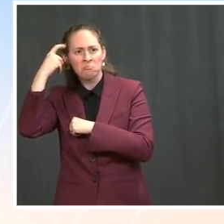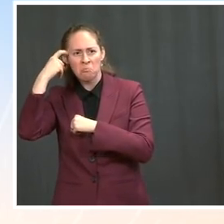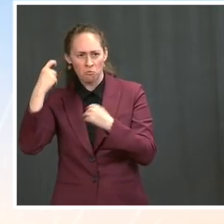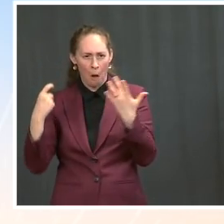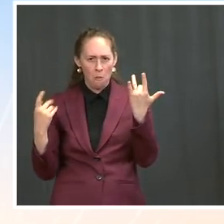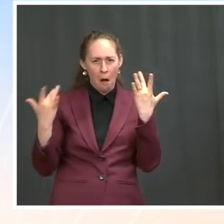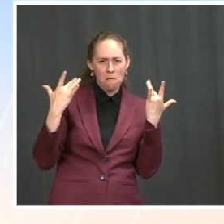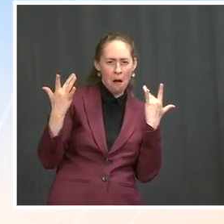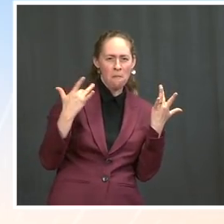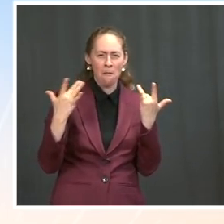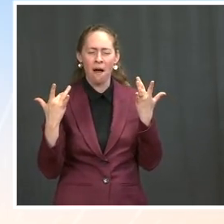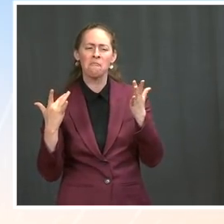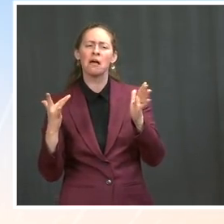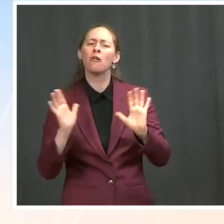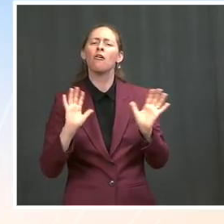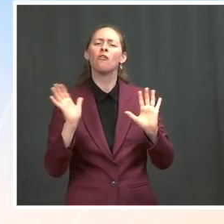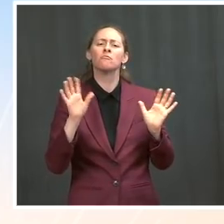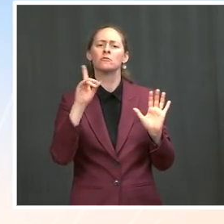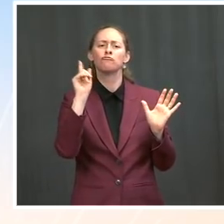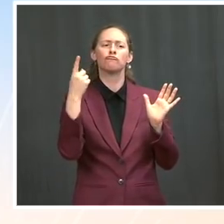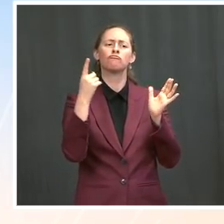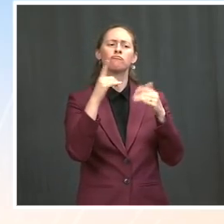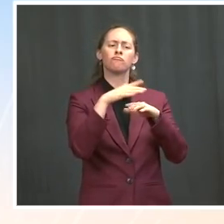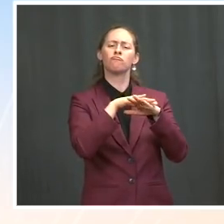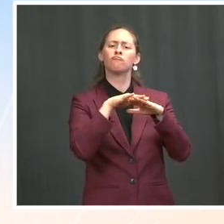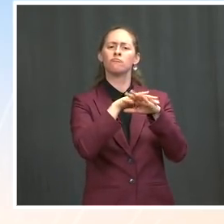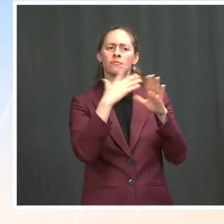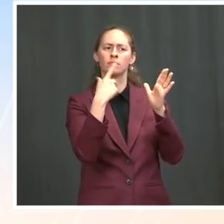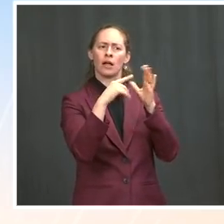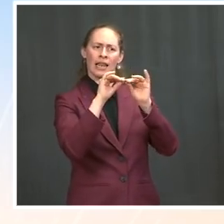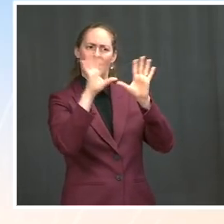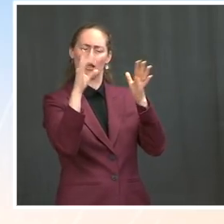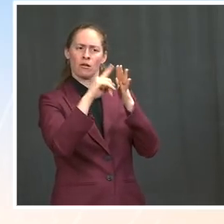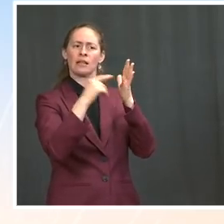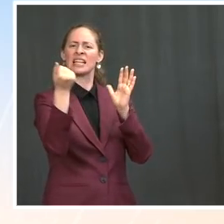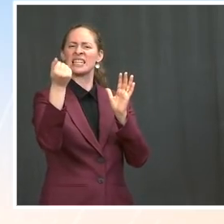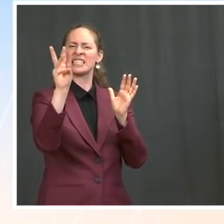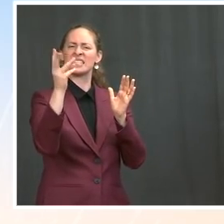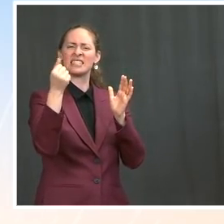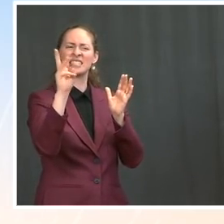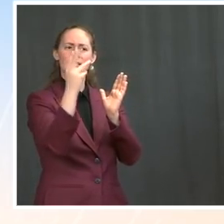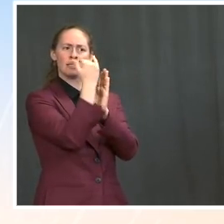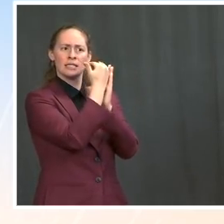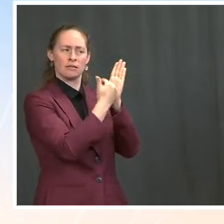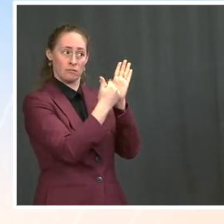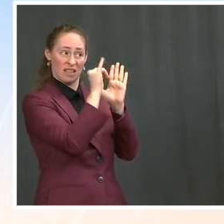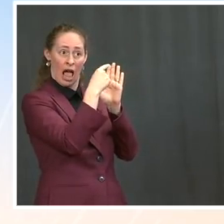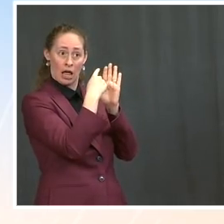The President was being clear: These are areas where, you know, we will be watching and we will reserve the option of consequences.